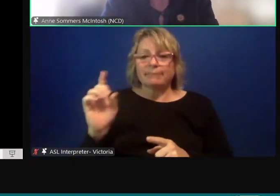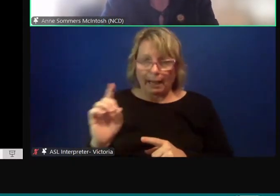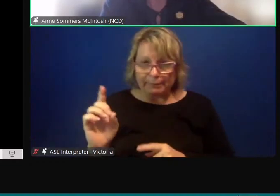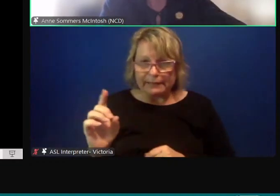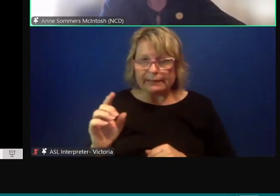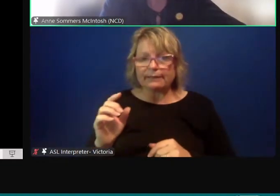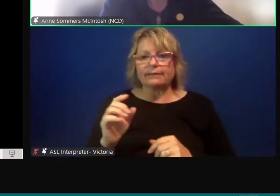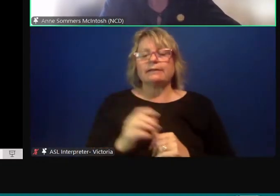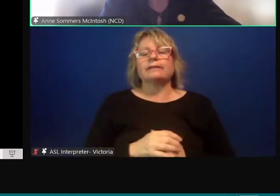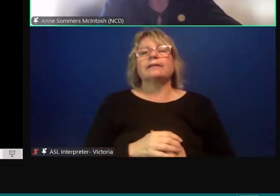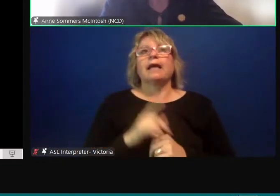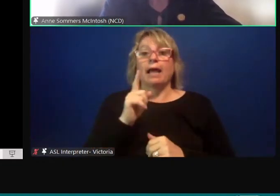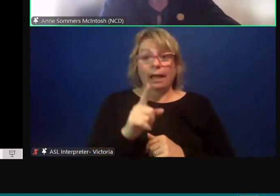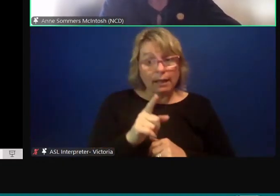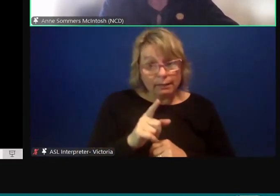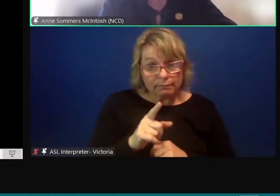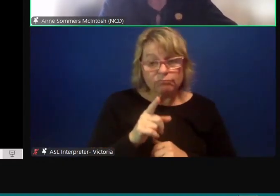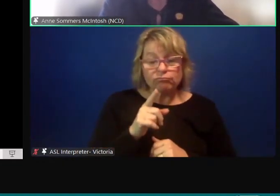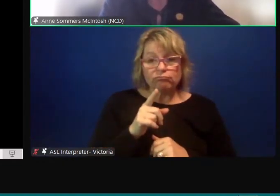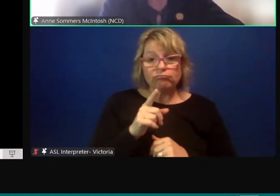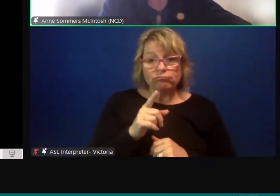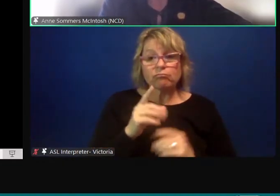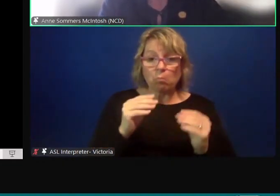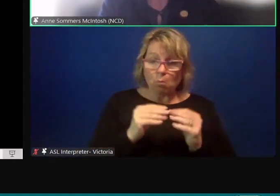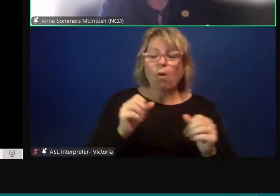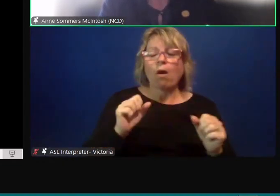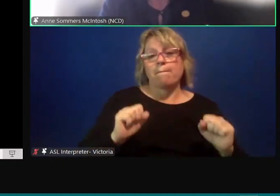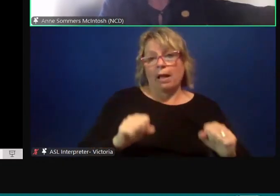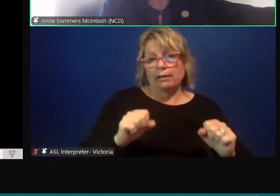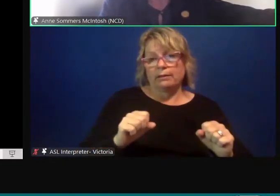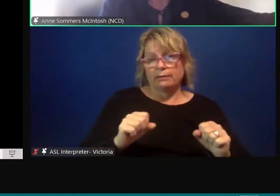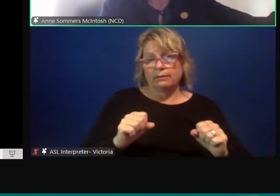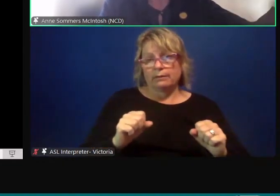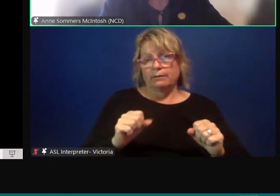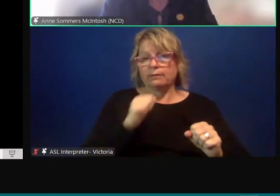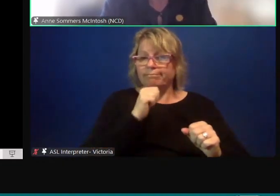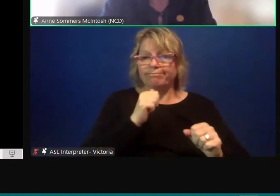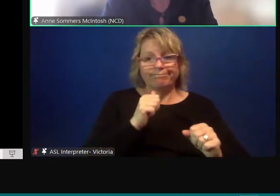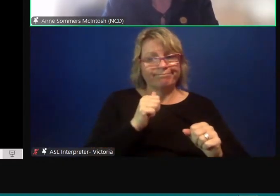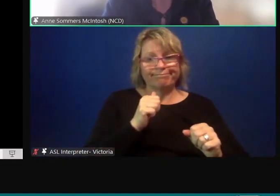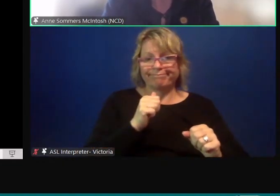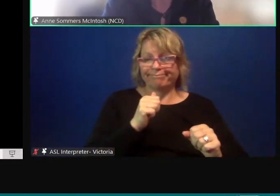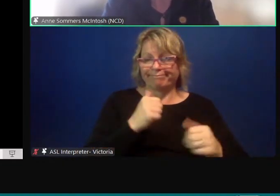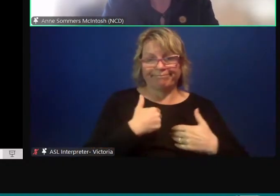And you are significantly more likely to have unmet dental, medical, and prescription needs